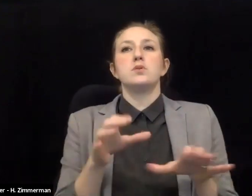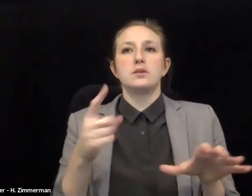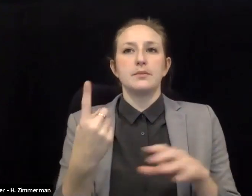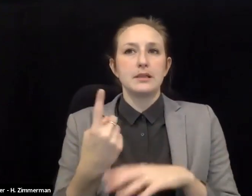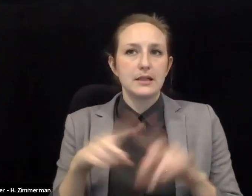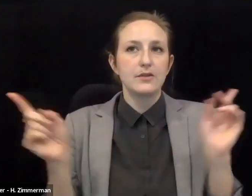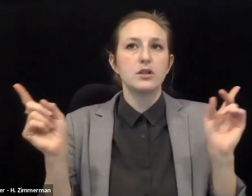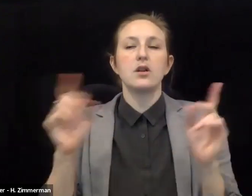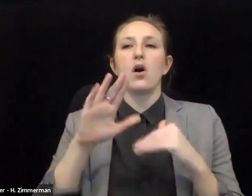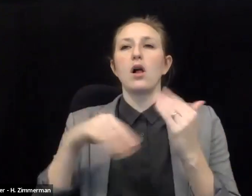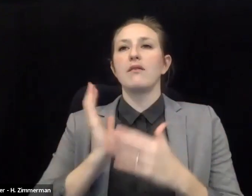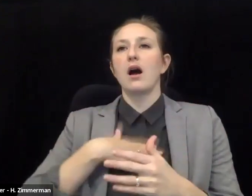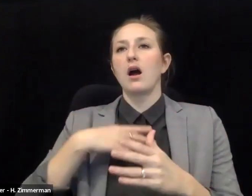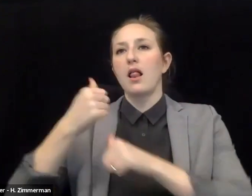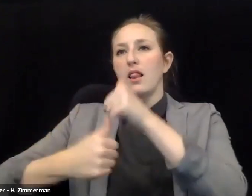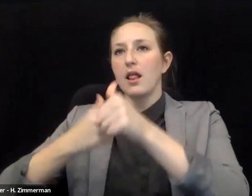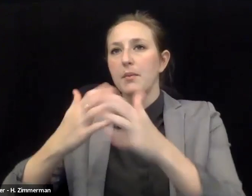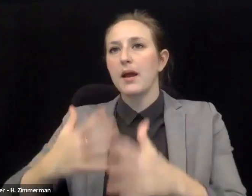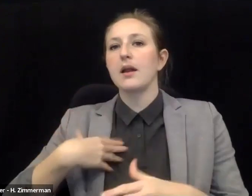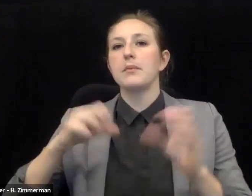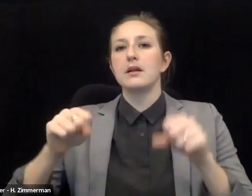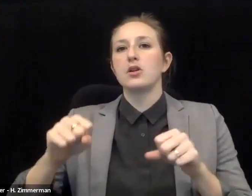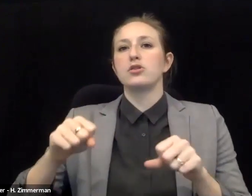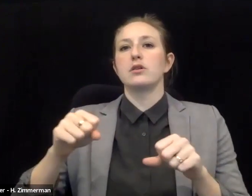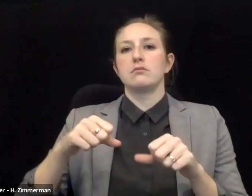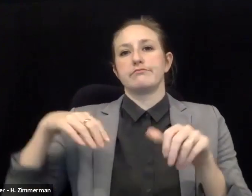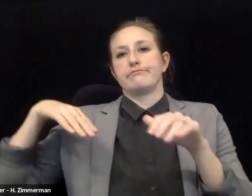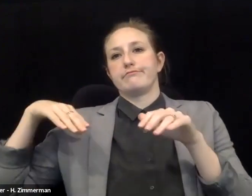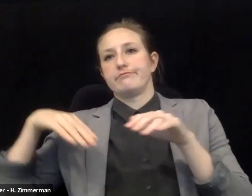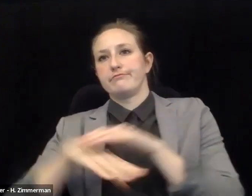alumni and potential incoming candidates could benefit from rather than try and